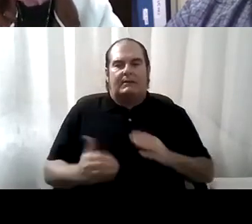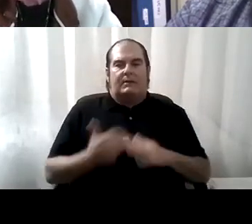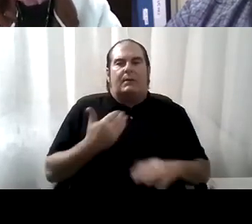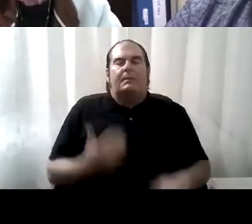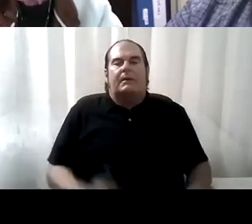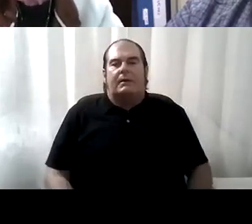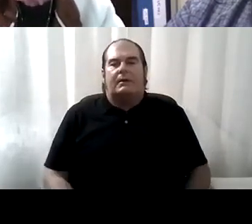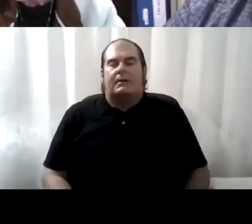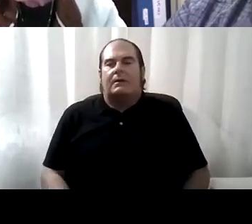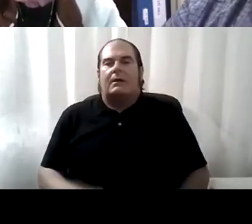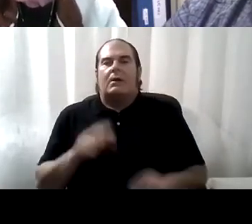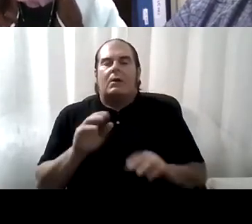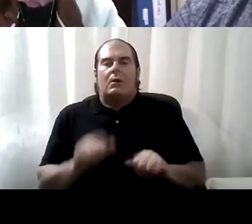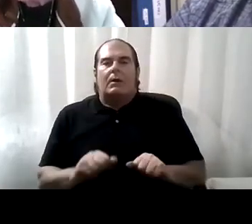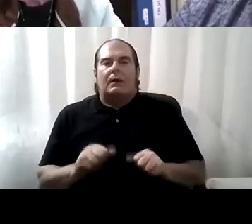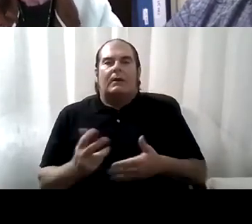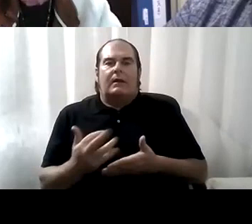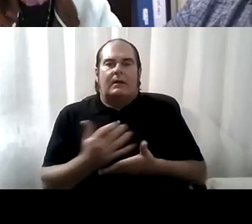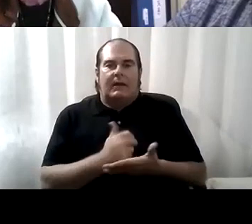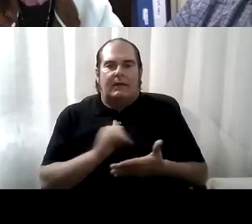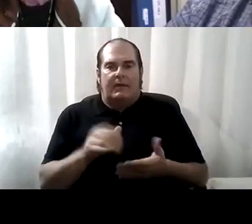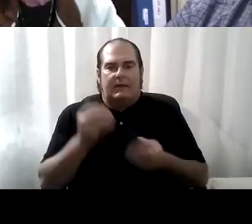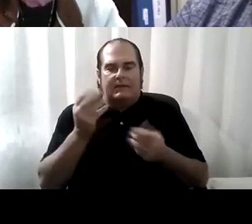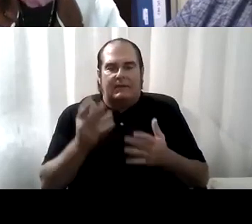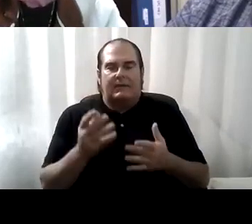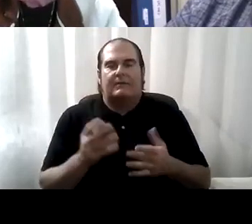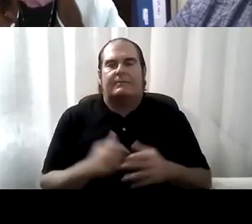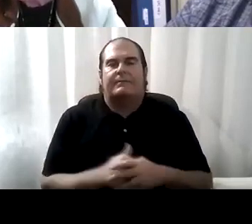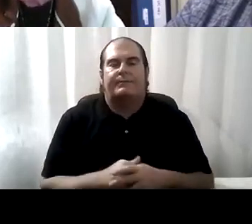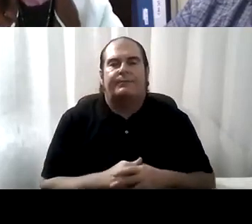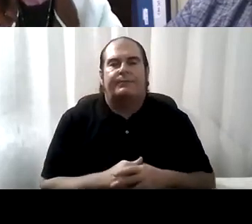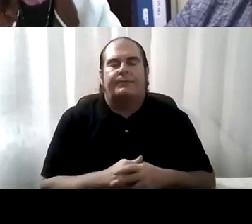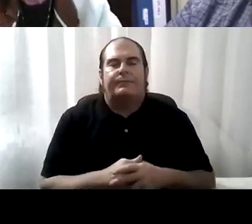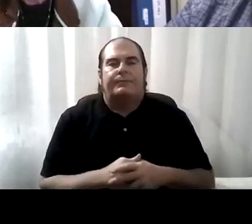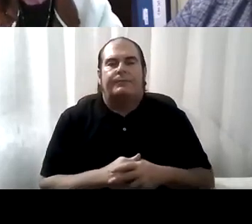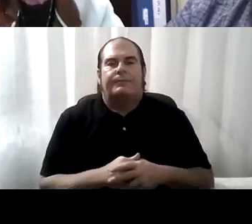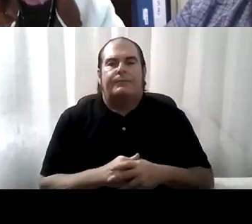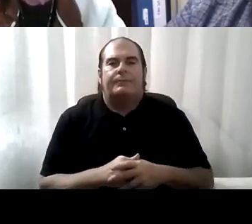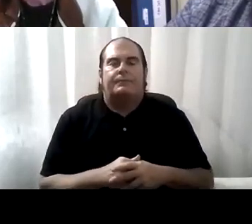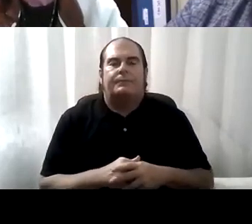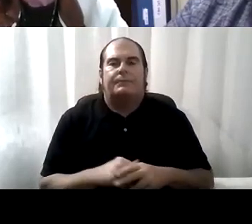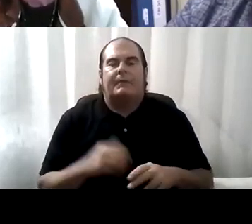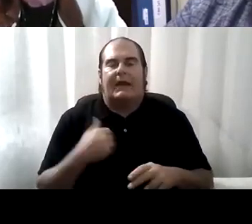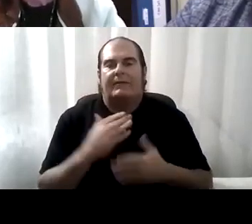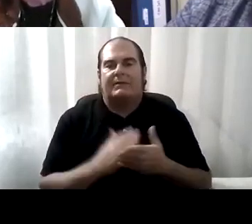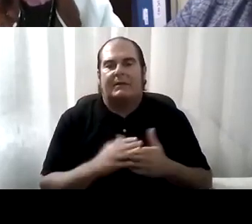And we can aggregate that data. They do influence some of the state performance measures that are -- that were